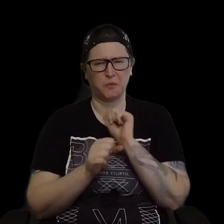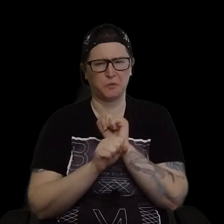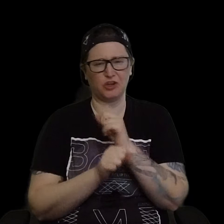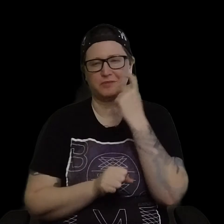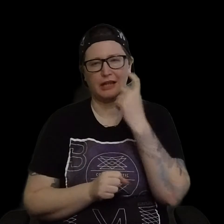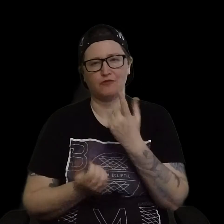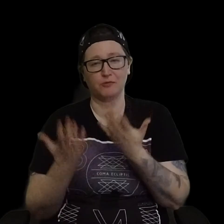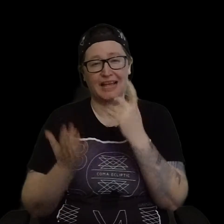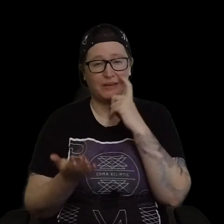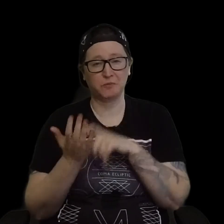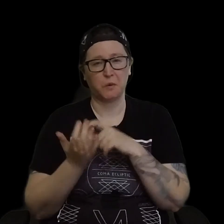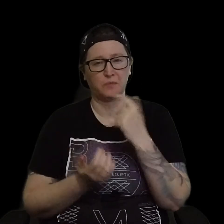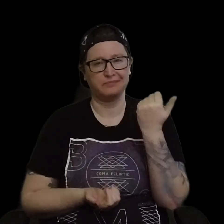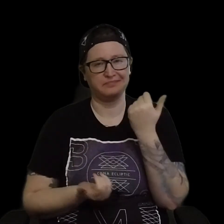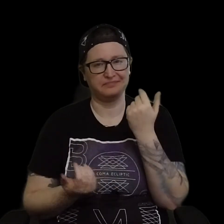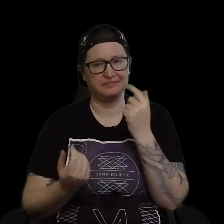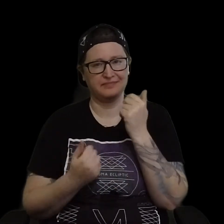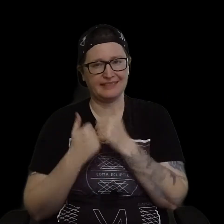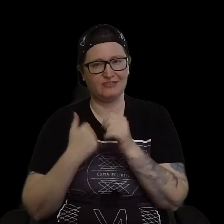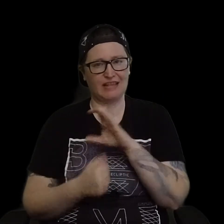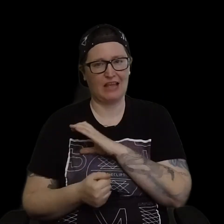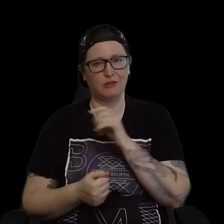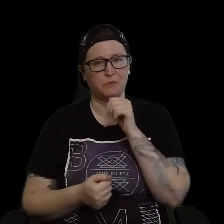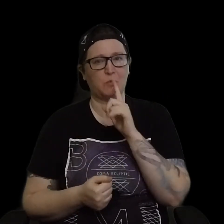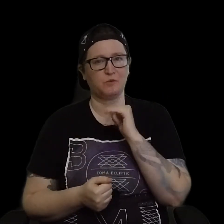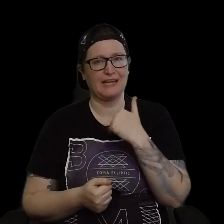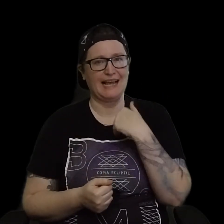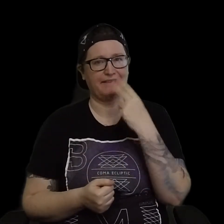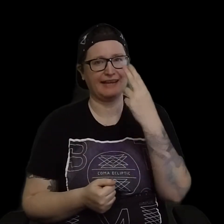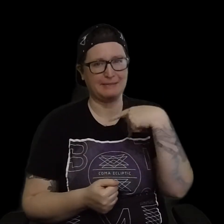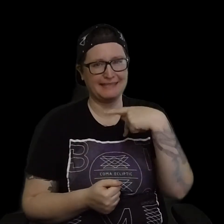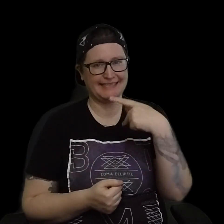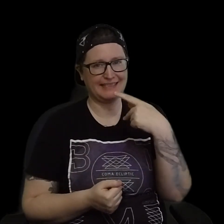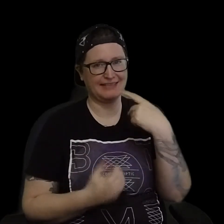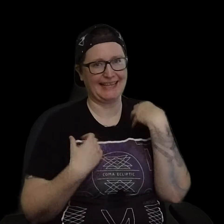so how does damage work because you might have noticed that each character doesn't really have